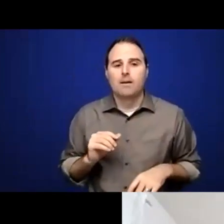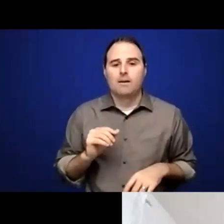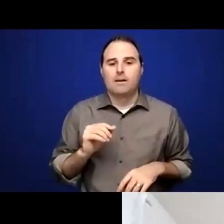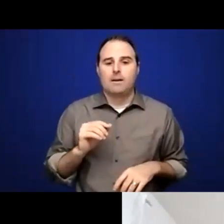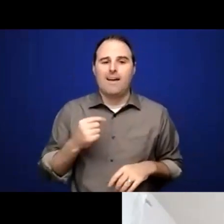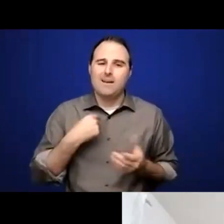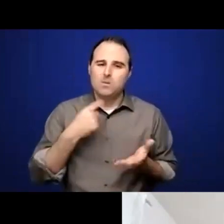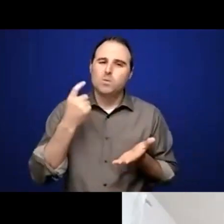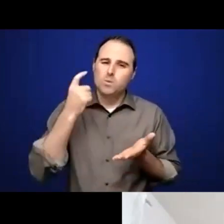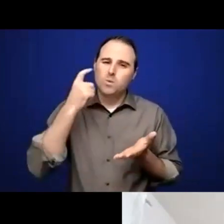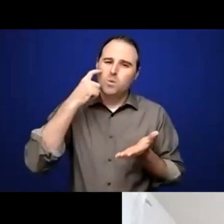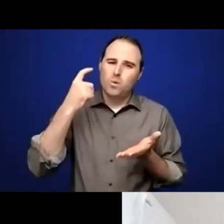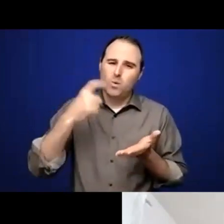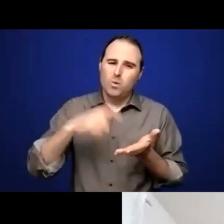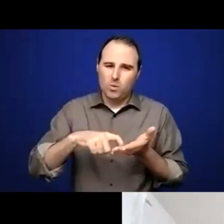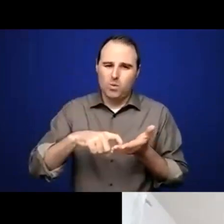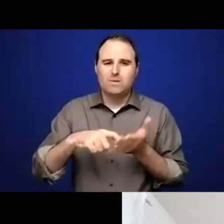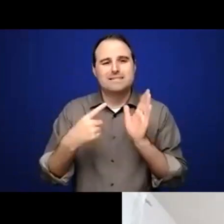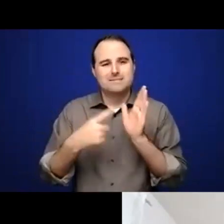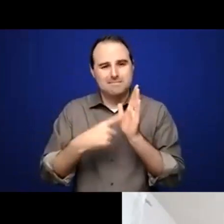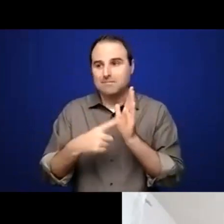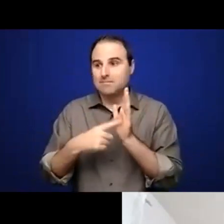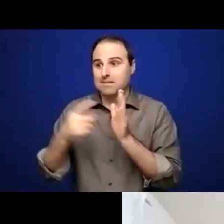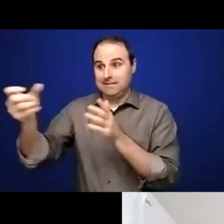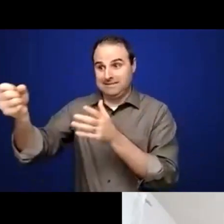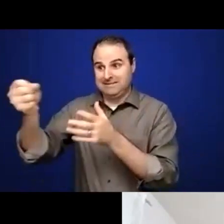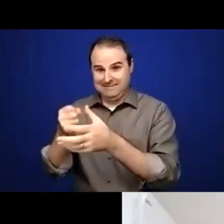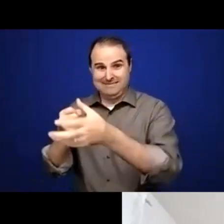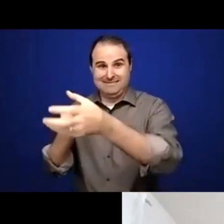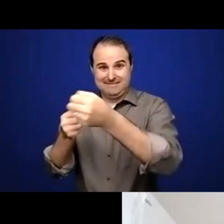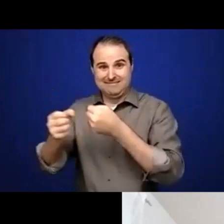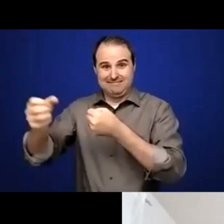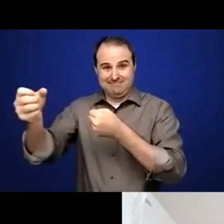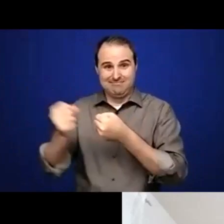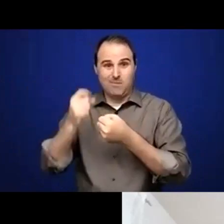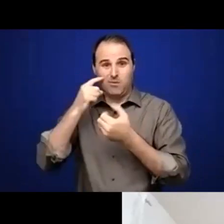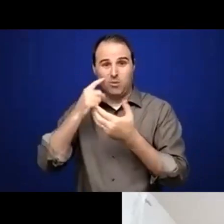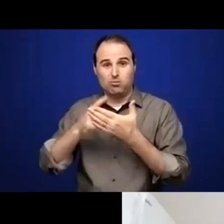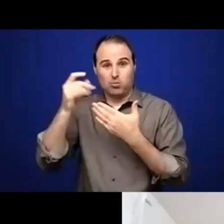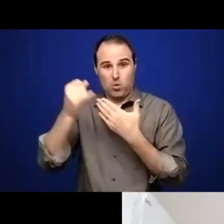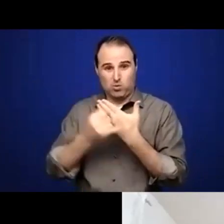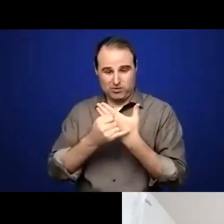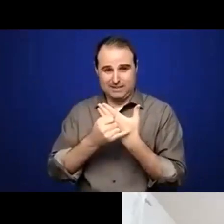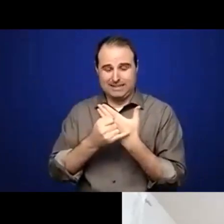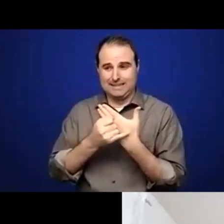in people to the project, an issue